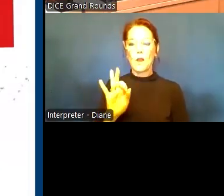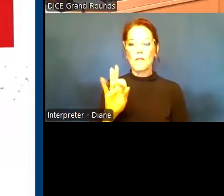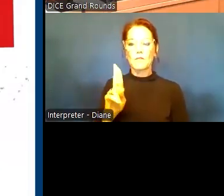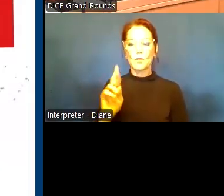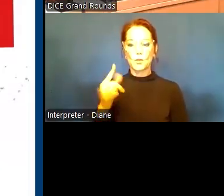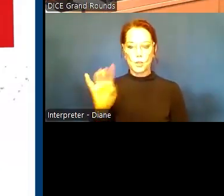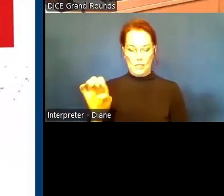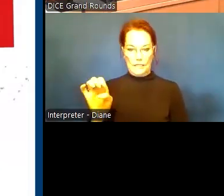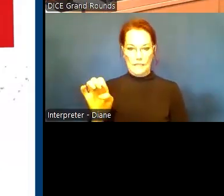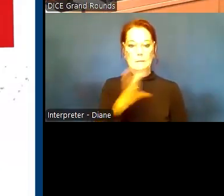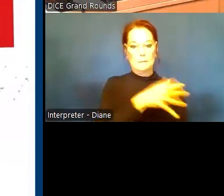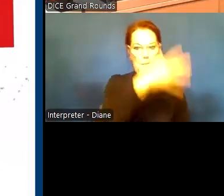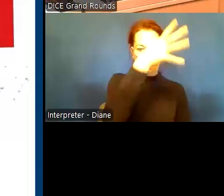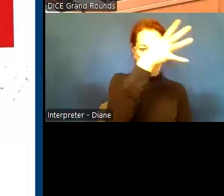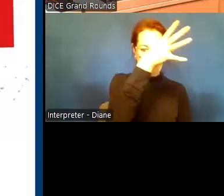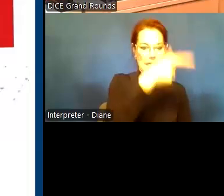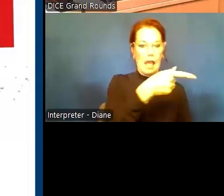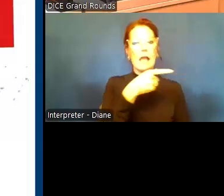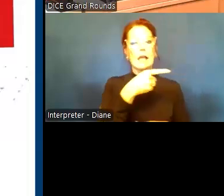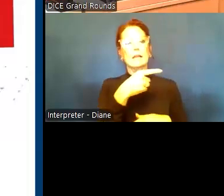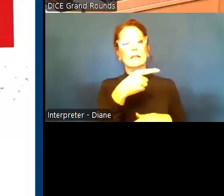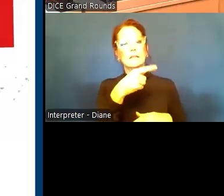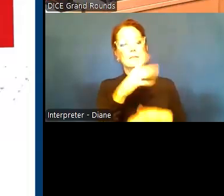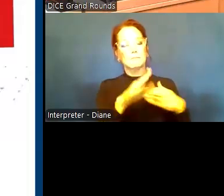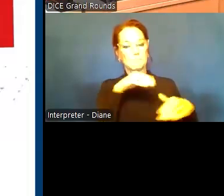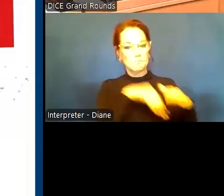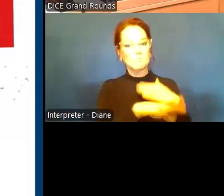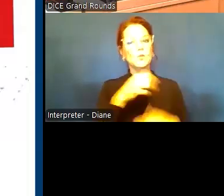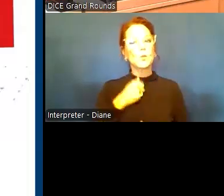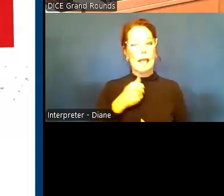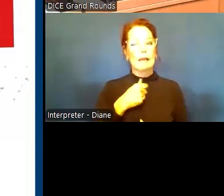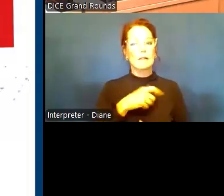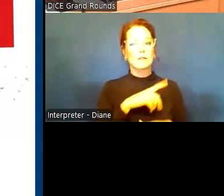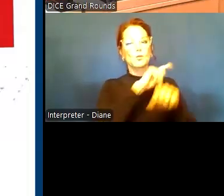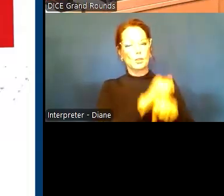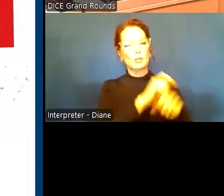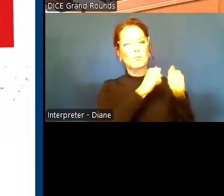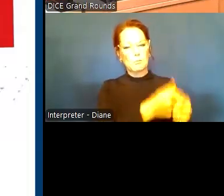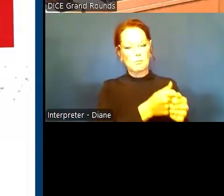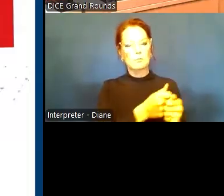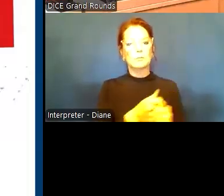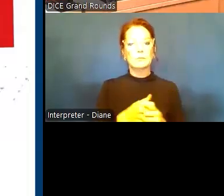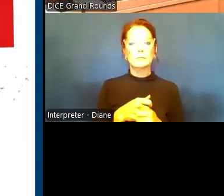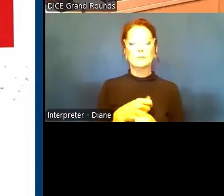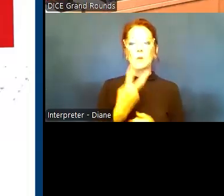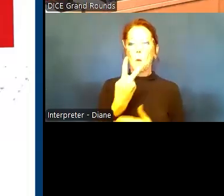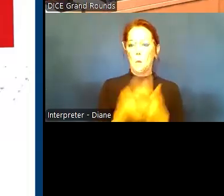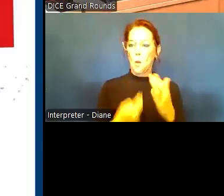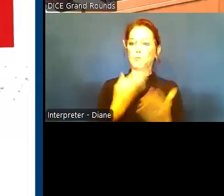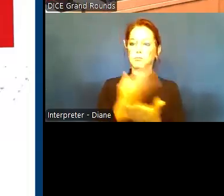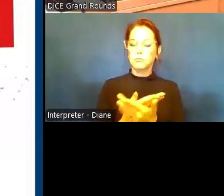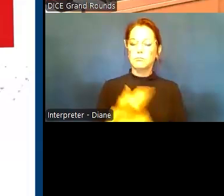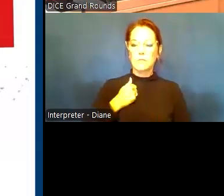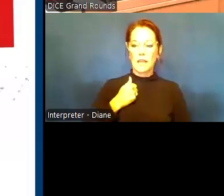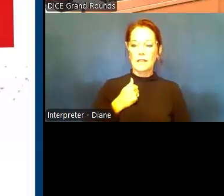and they both immigrated to Canada um Montreal specifically um and so the Flag represents the